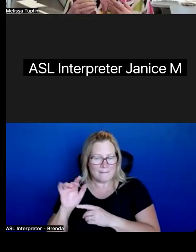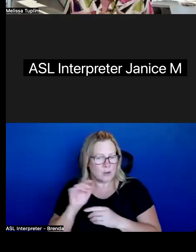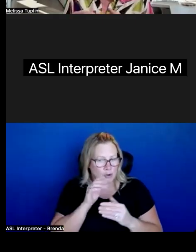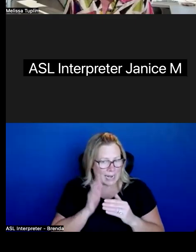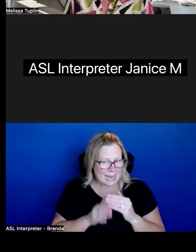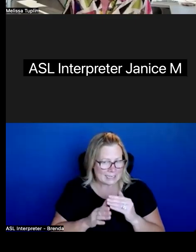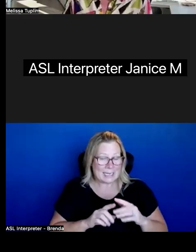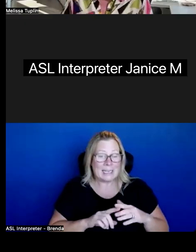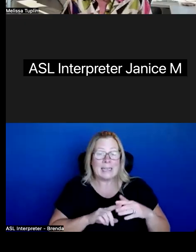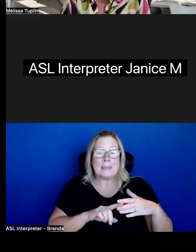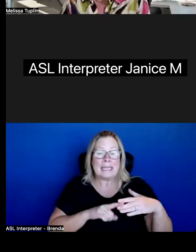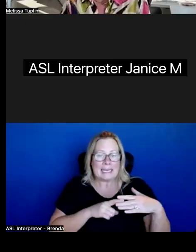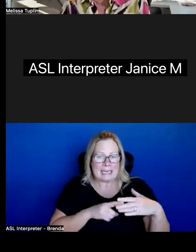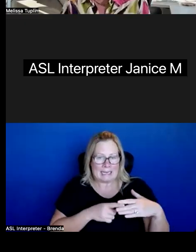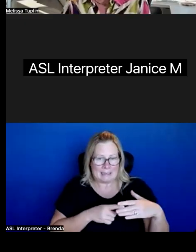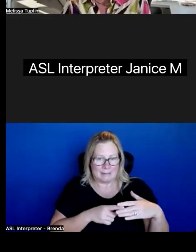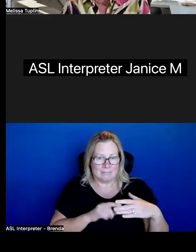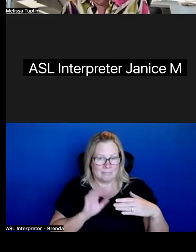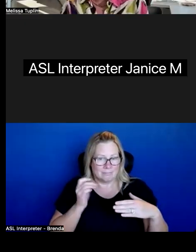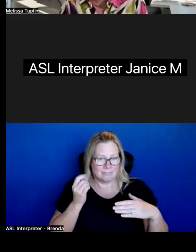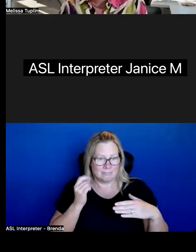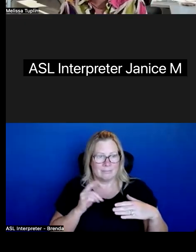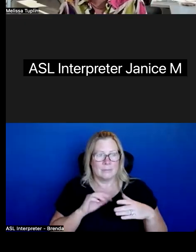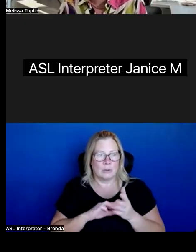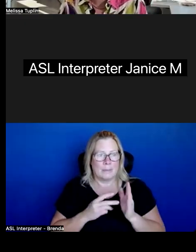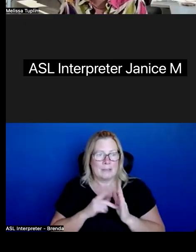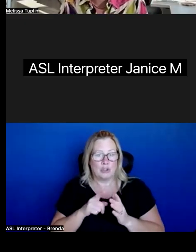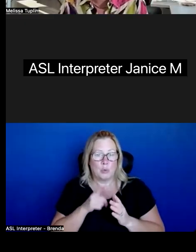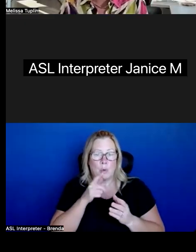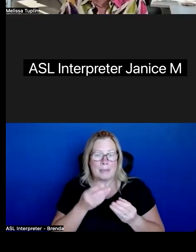So at this point, this will mean that you're submitting actual data for the